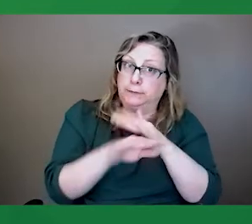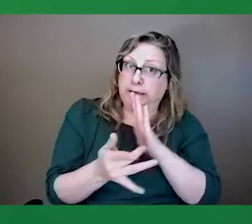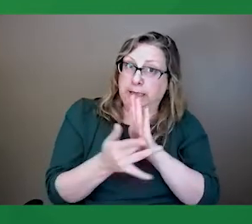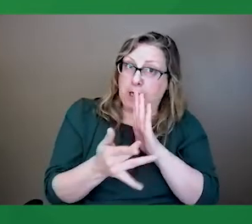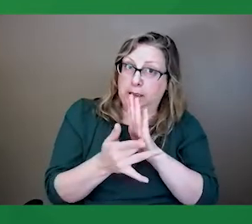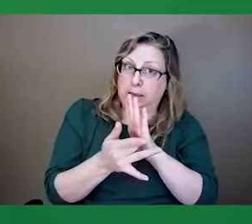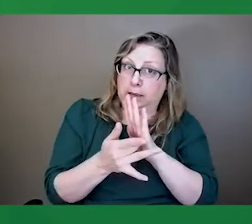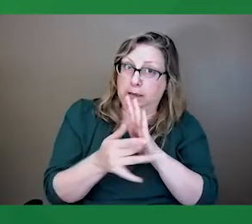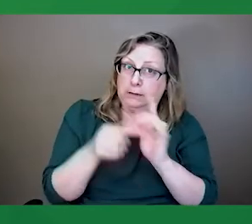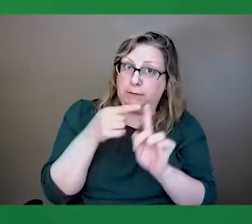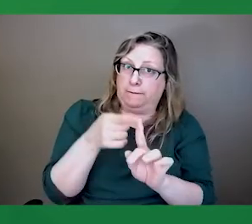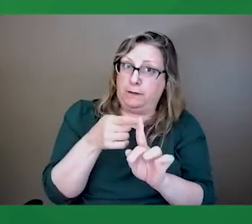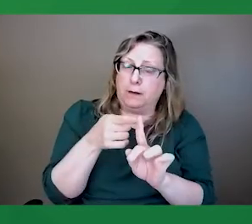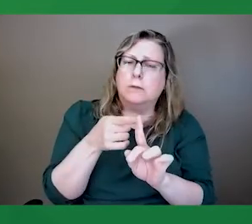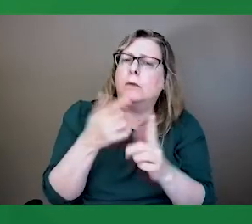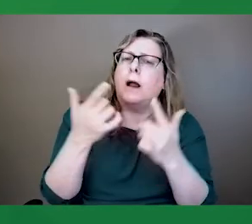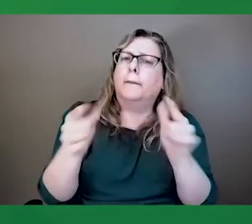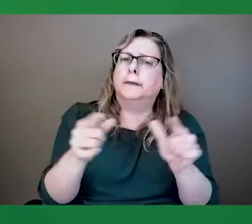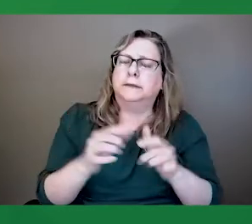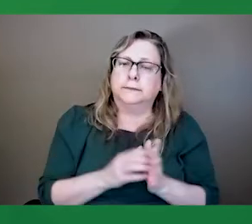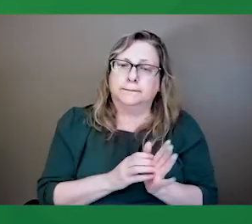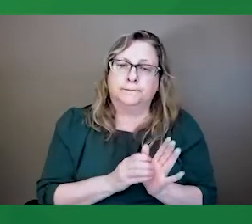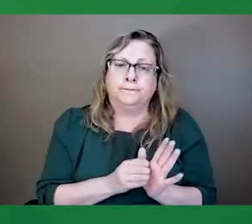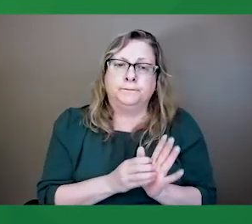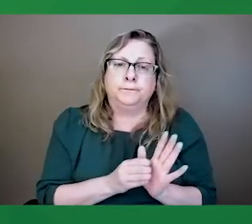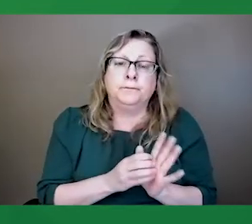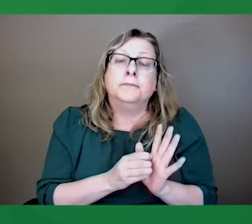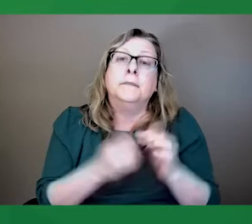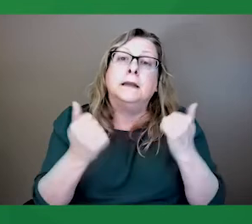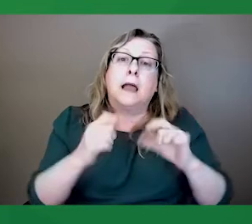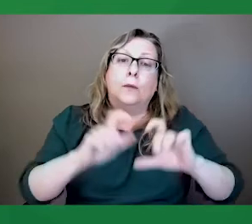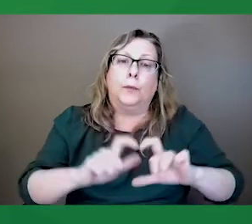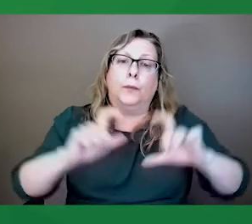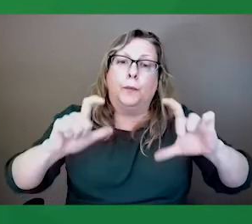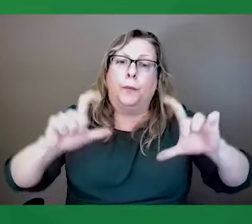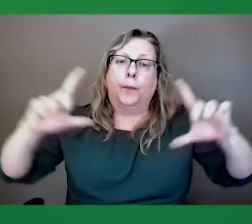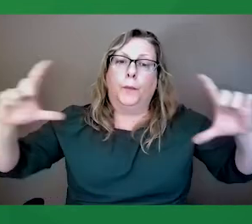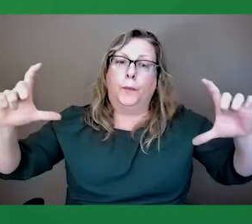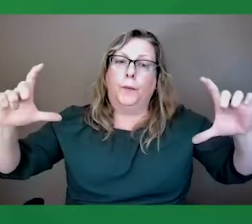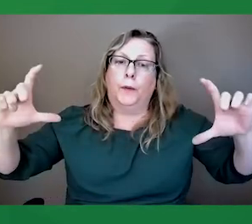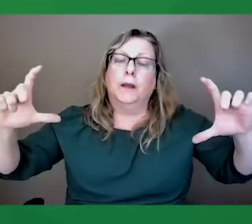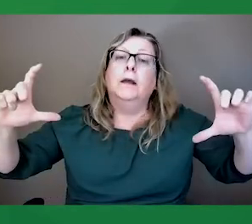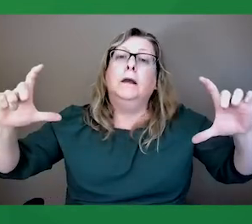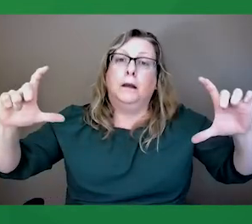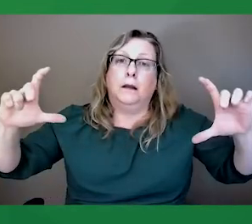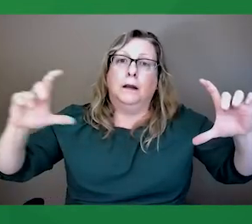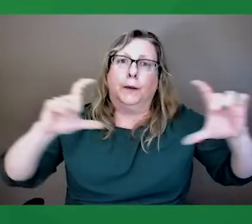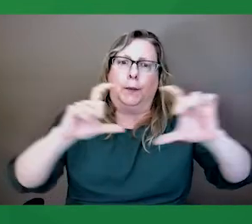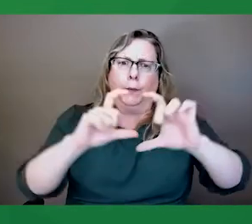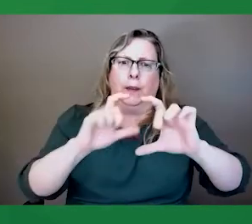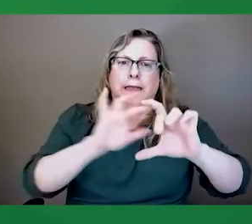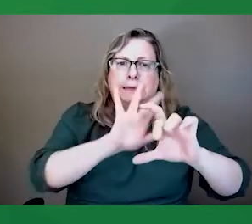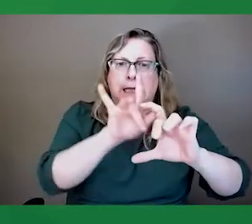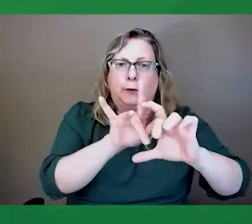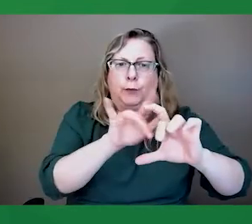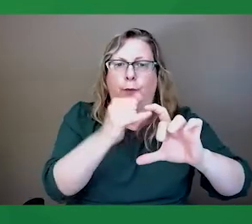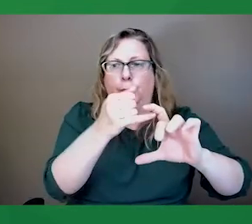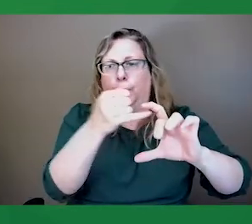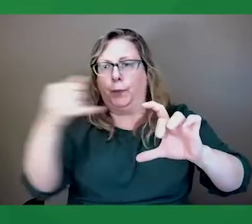So before I go there, what I have on the screen right now is an arrow pointing out from the center, leading to the word flexibility,